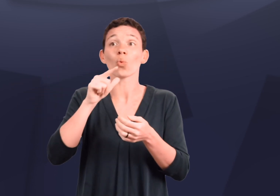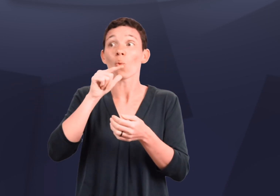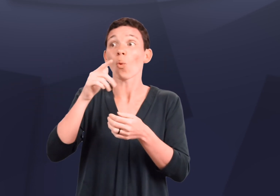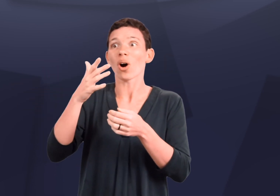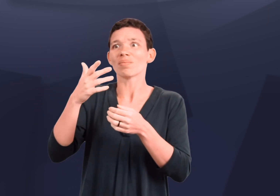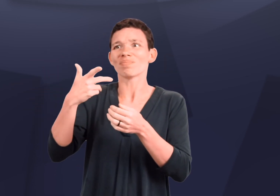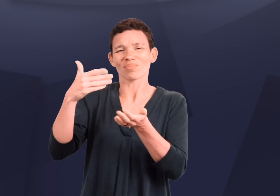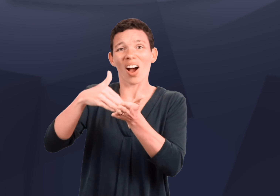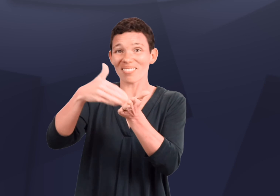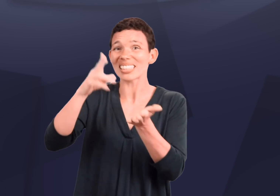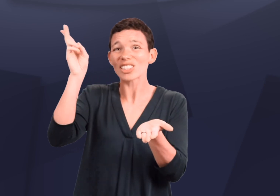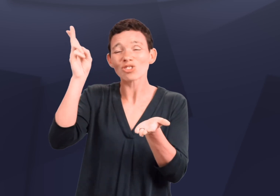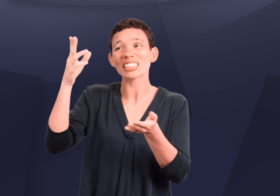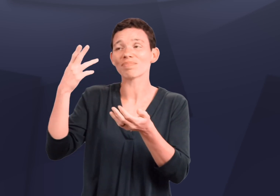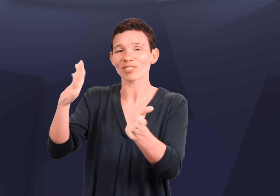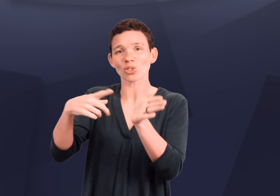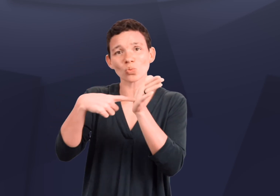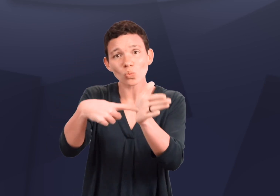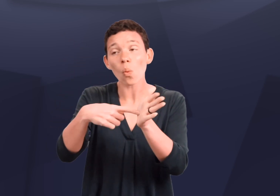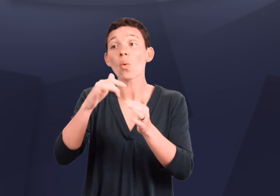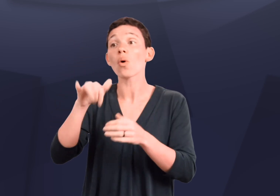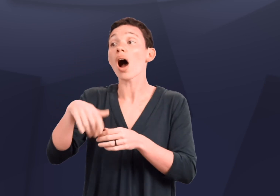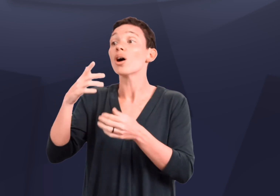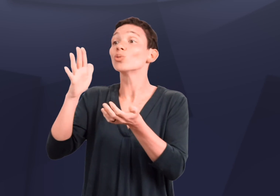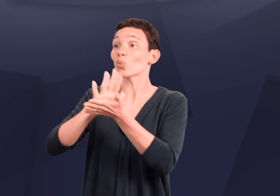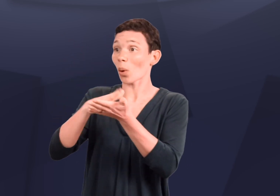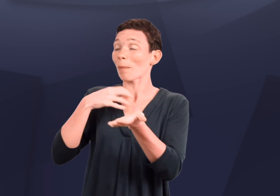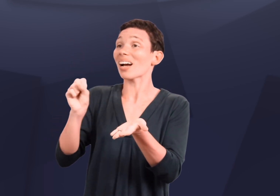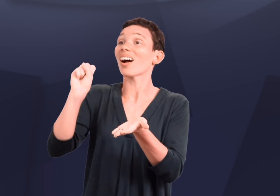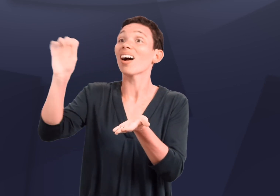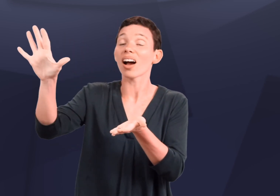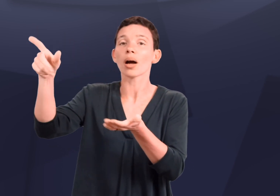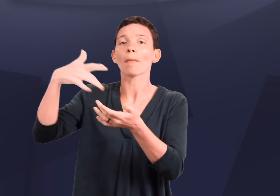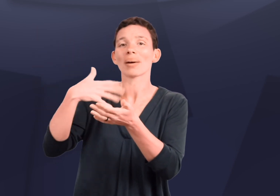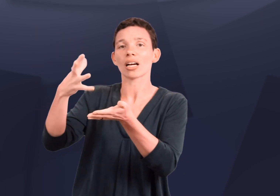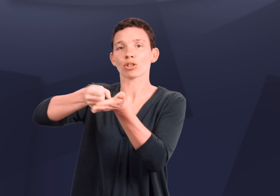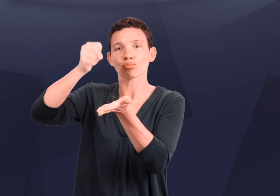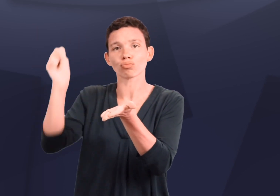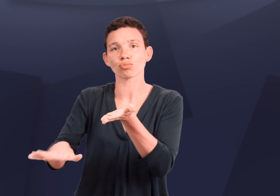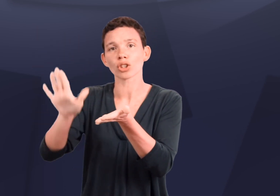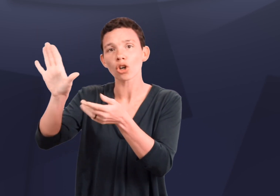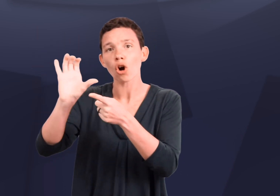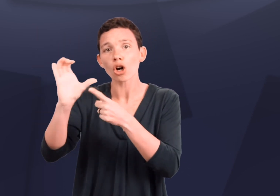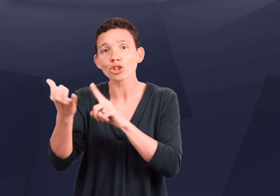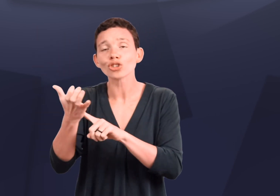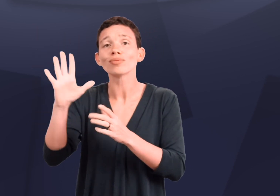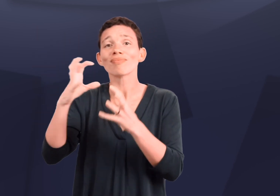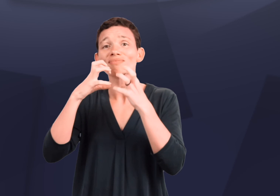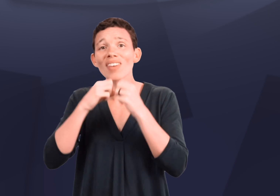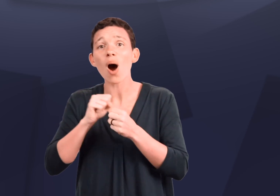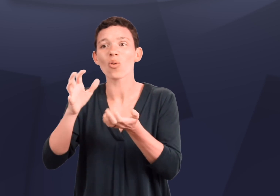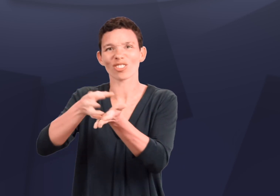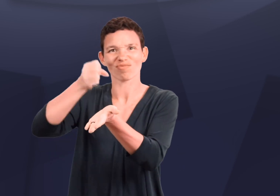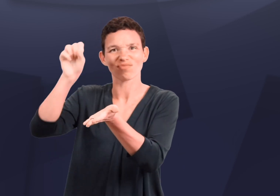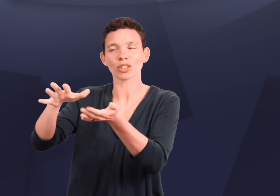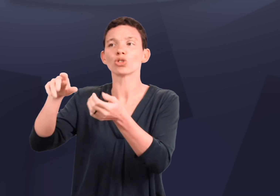from schools who, as history shows, have tried to strip away the family's culture to assimilate their family members.